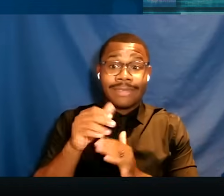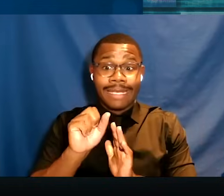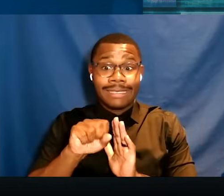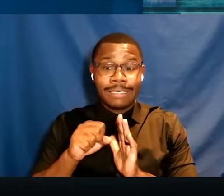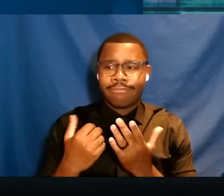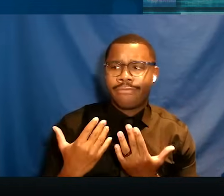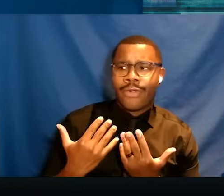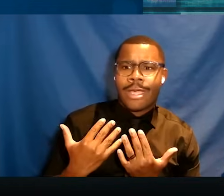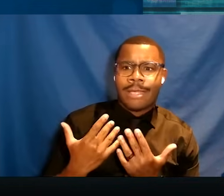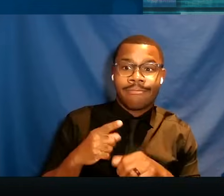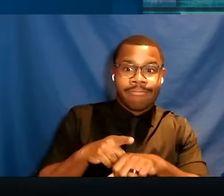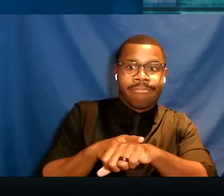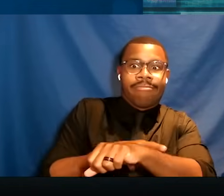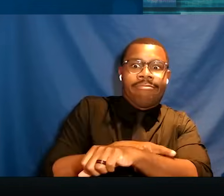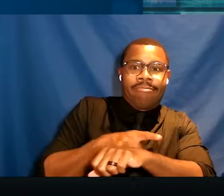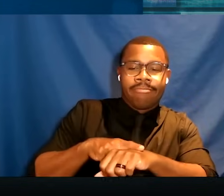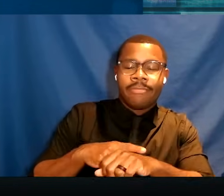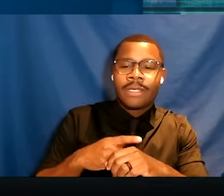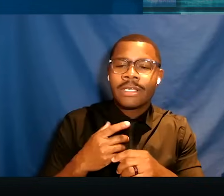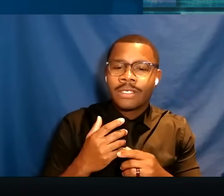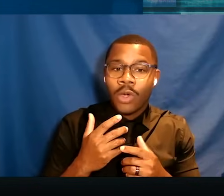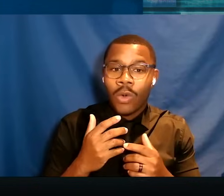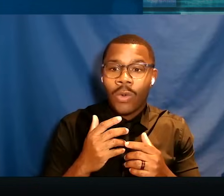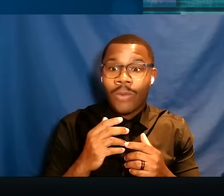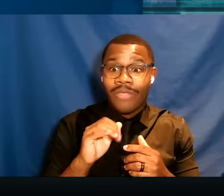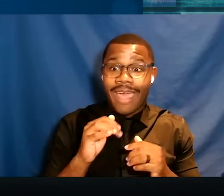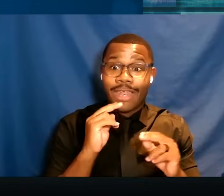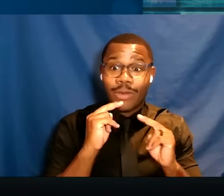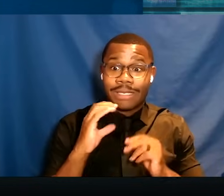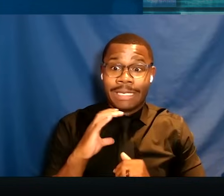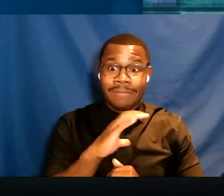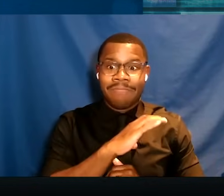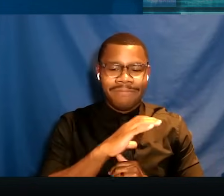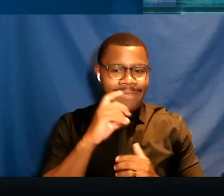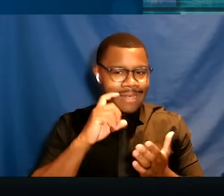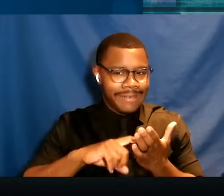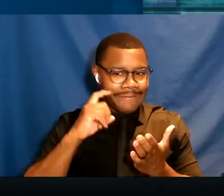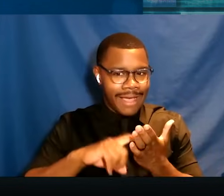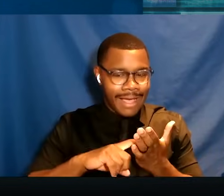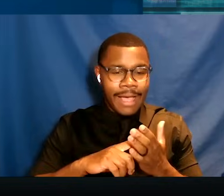that the negotiating committee identified from the beginning. And we went through a bunch of iterations of it. I know people, you know, followed the drama